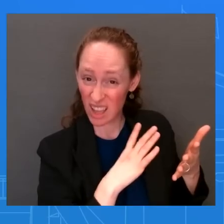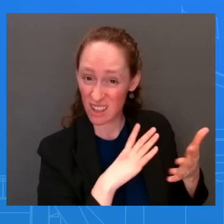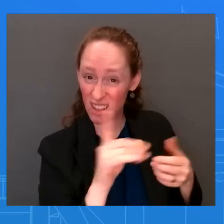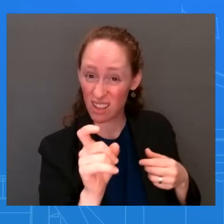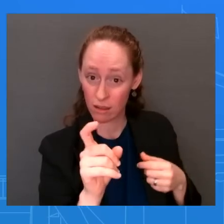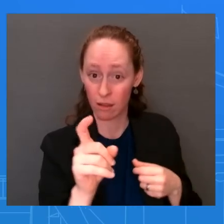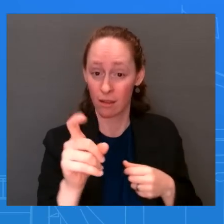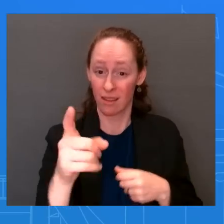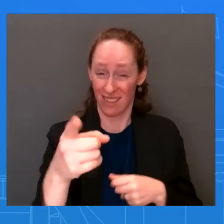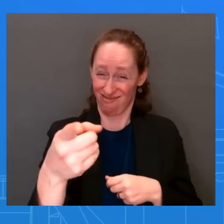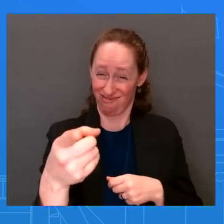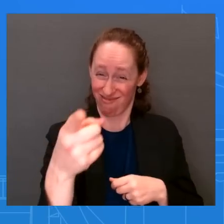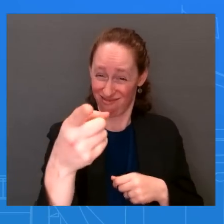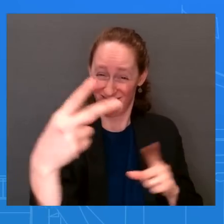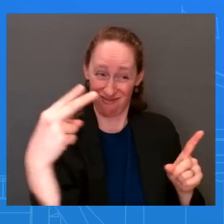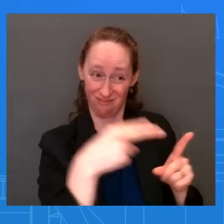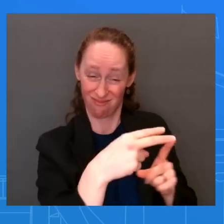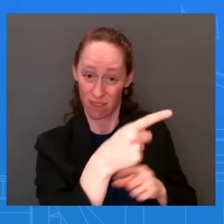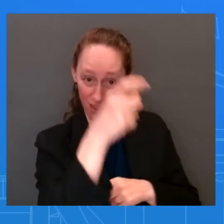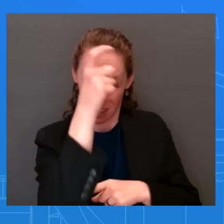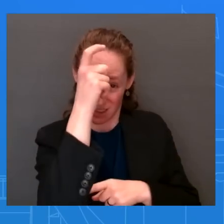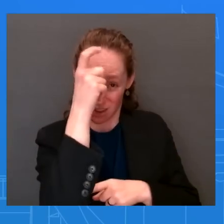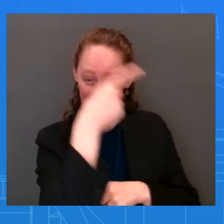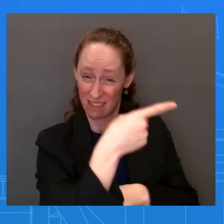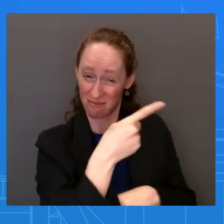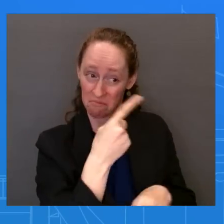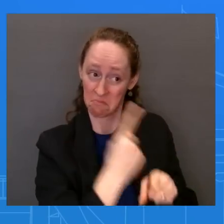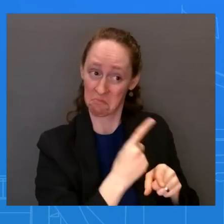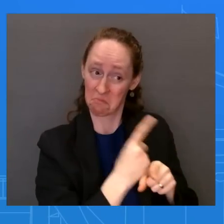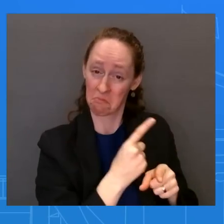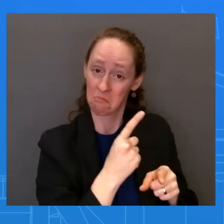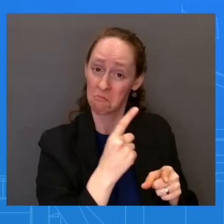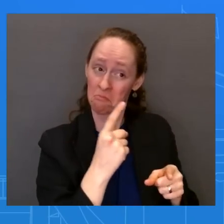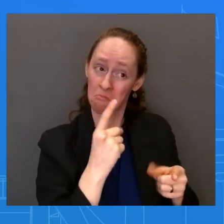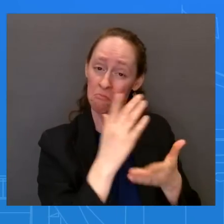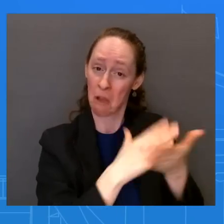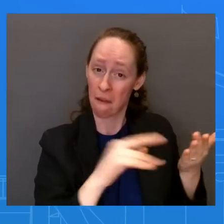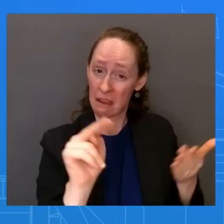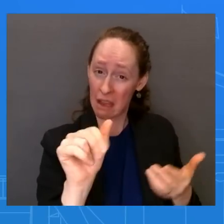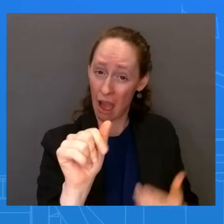And a second question on Belarus: A trial of a prominent Polish-Belarusian activist, Andrzej Poczobut, has started in Belarus yesterday.